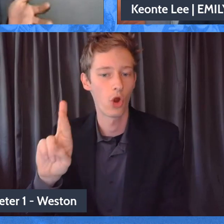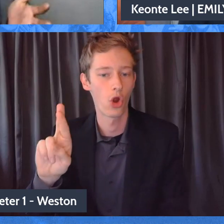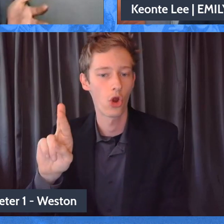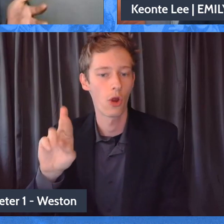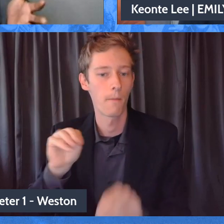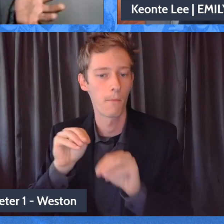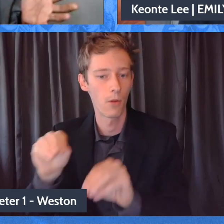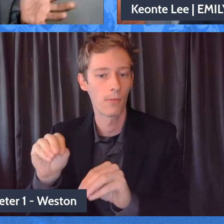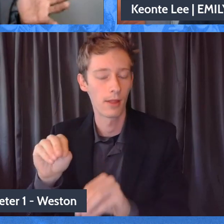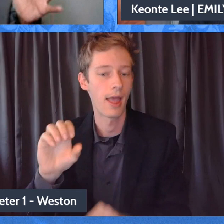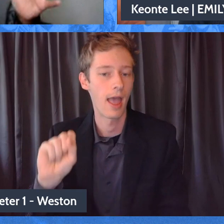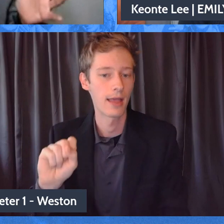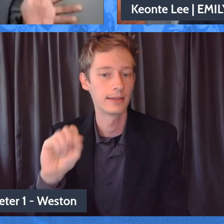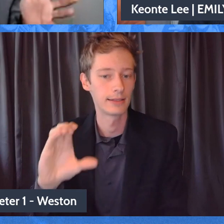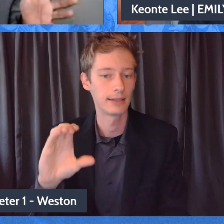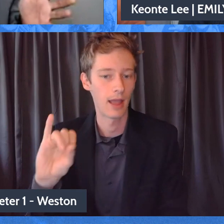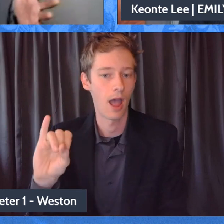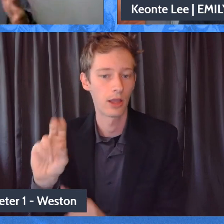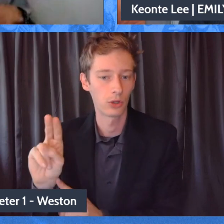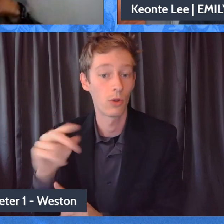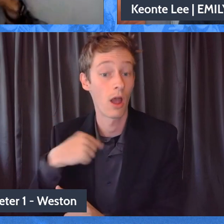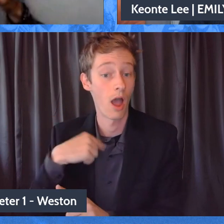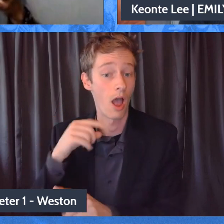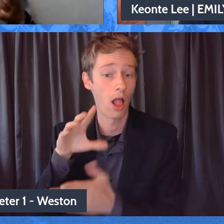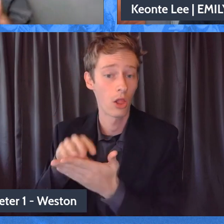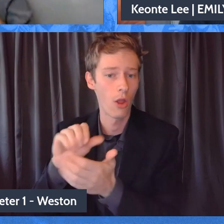really about how to build power, where coming together,